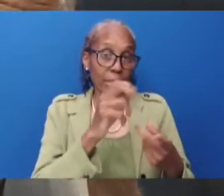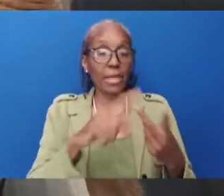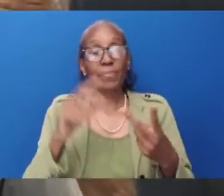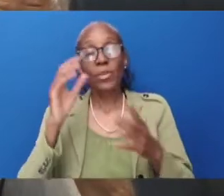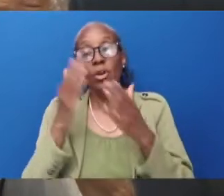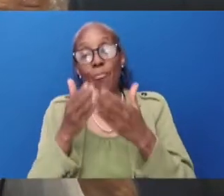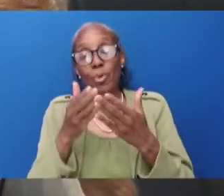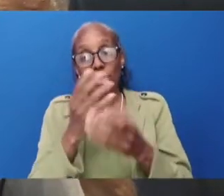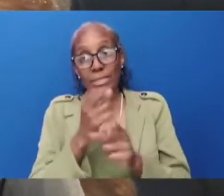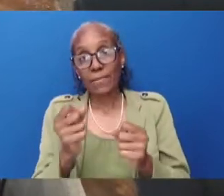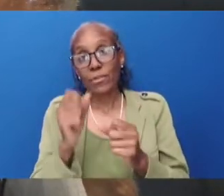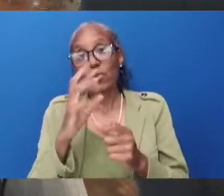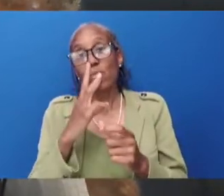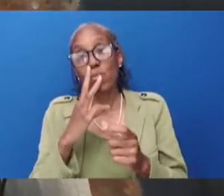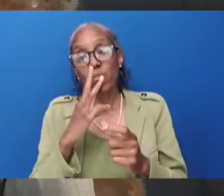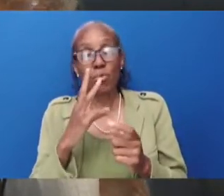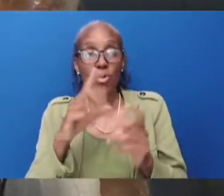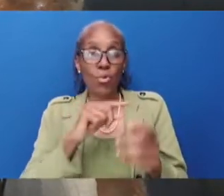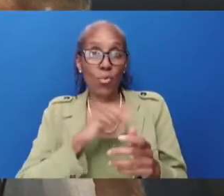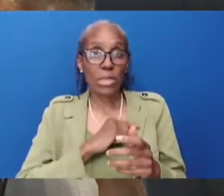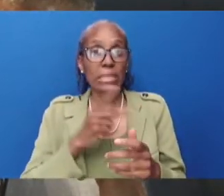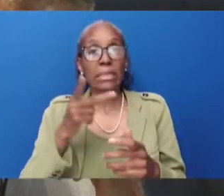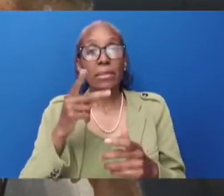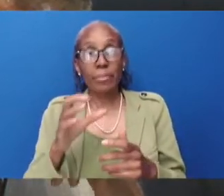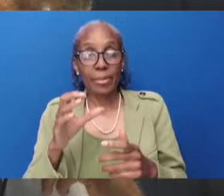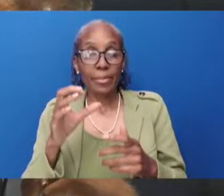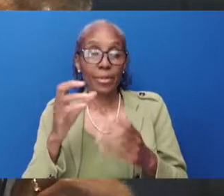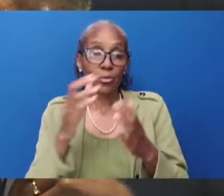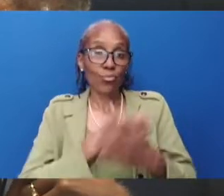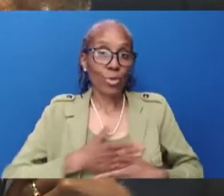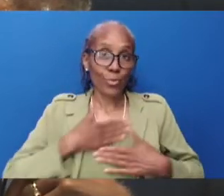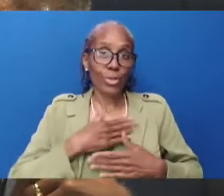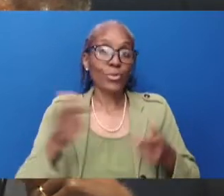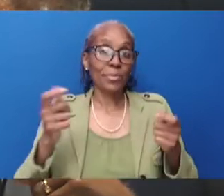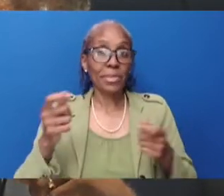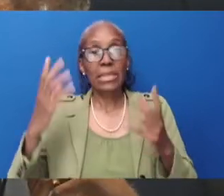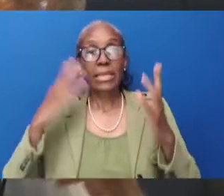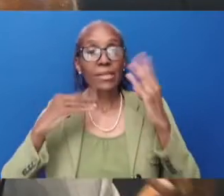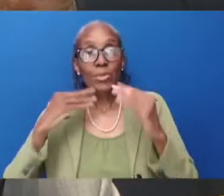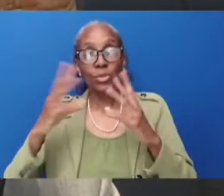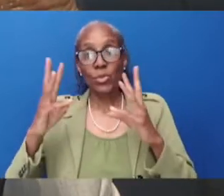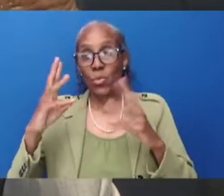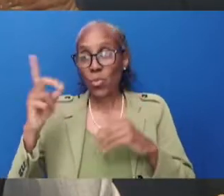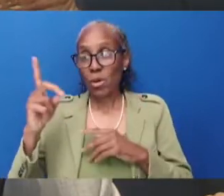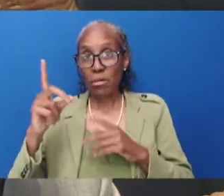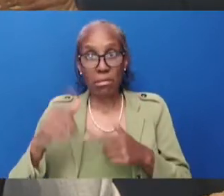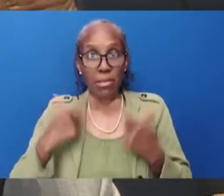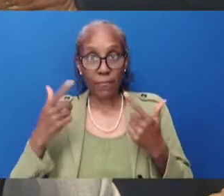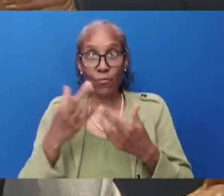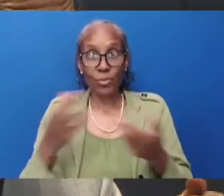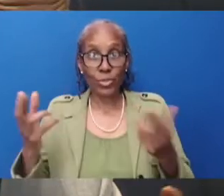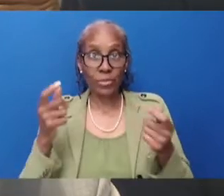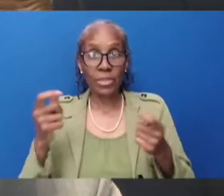RESIDENCE ALONG THE LAKE, HAVE KNOWLEDGE OF BOATER SAFETY,